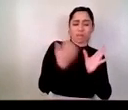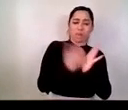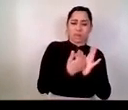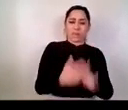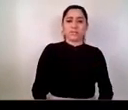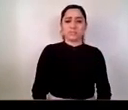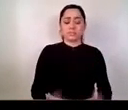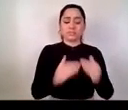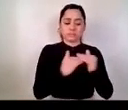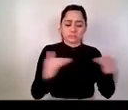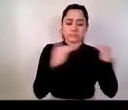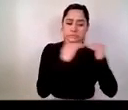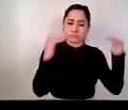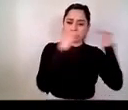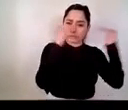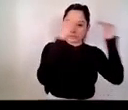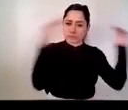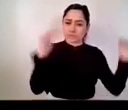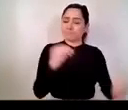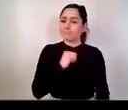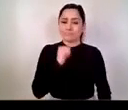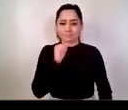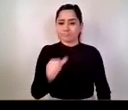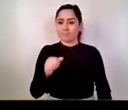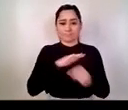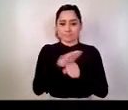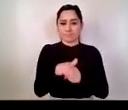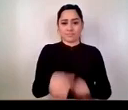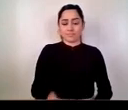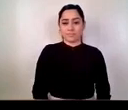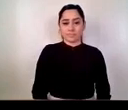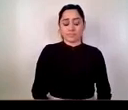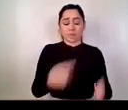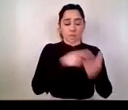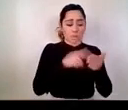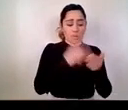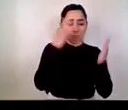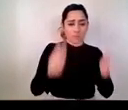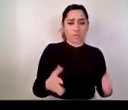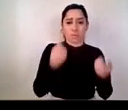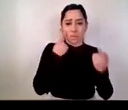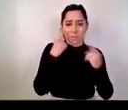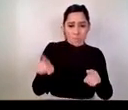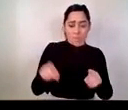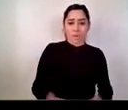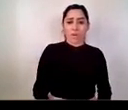might not get enough of certain stages of sleep. Researchers believe that poor sleep affects your ability to recognize